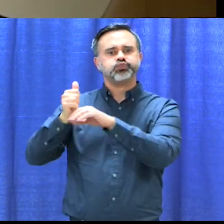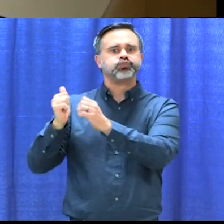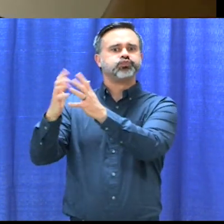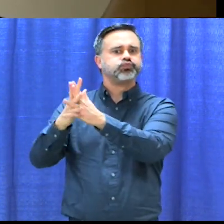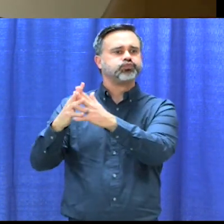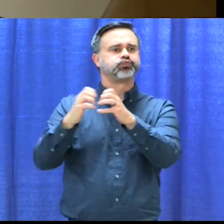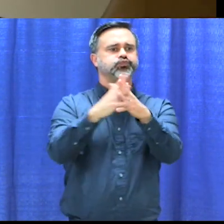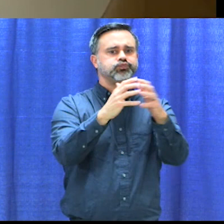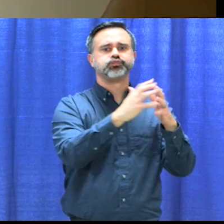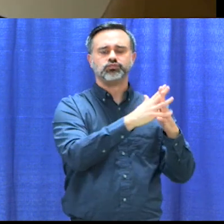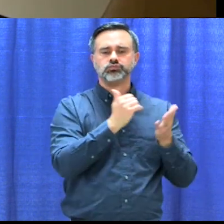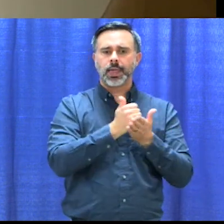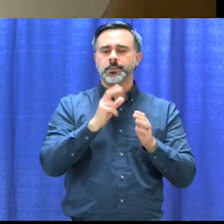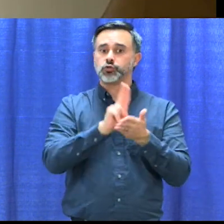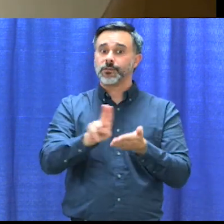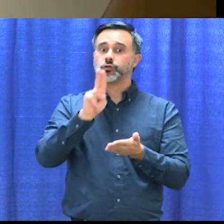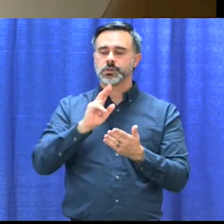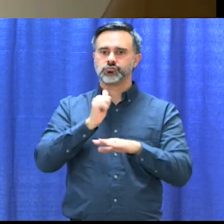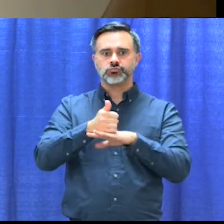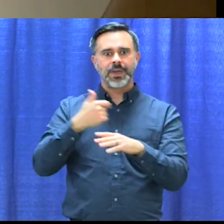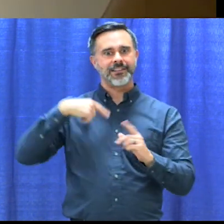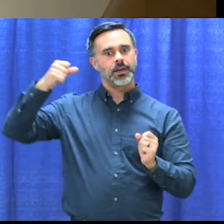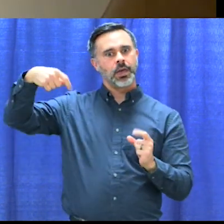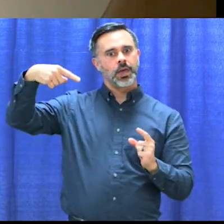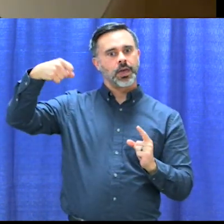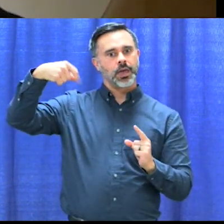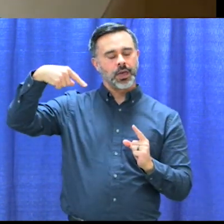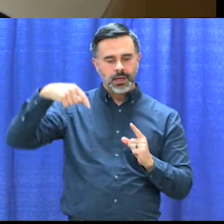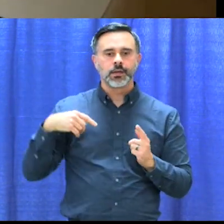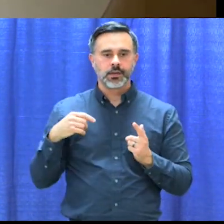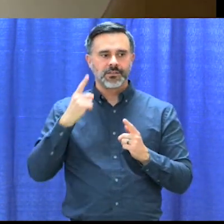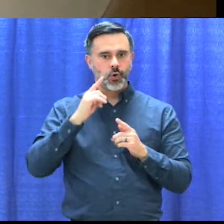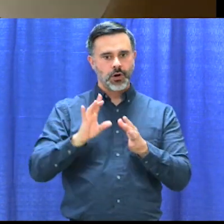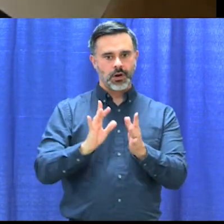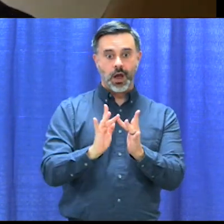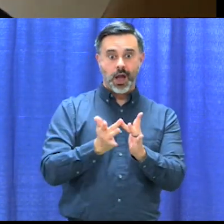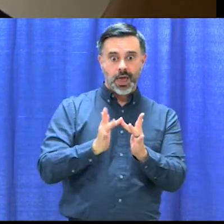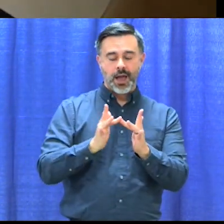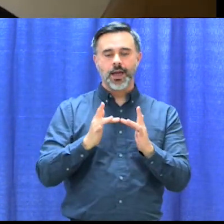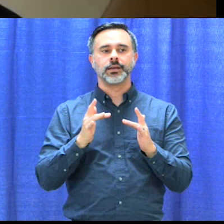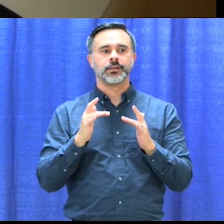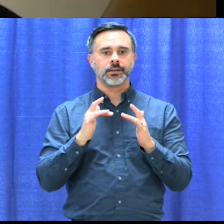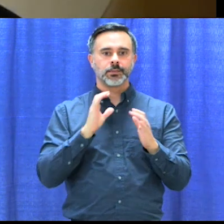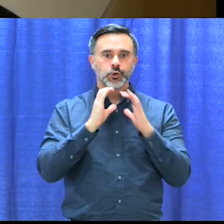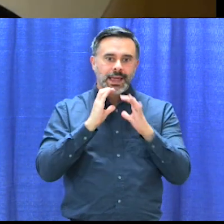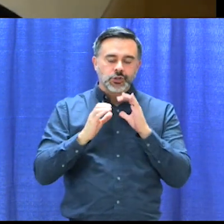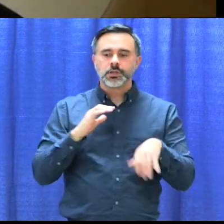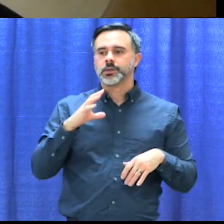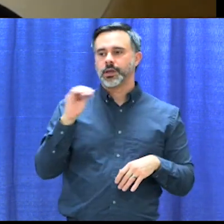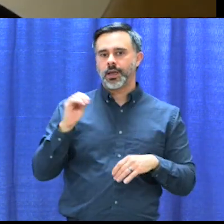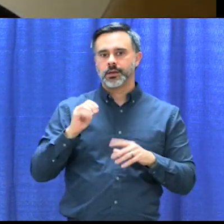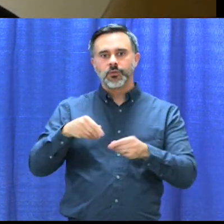connectivity for the future online communication and classes that would be taking place.